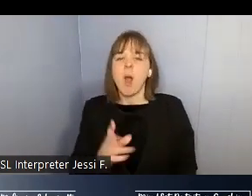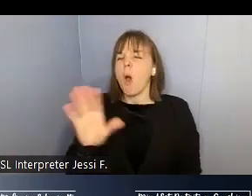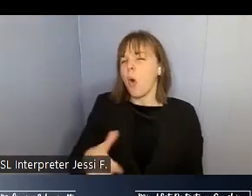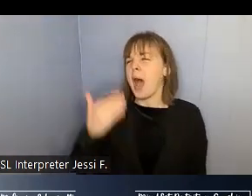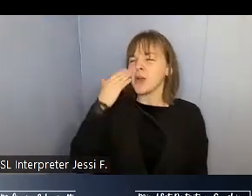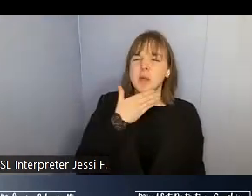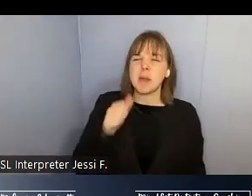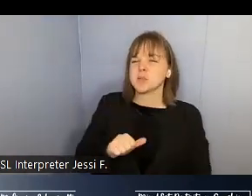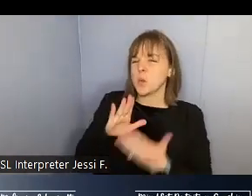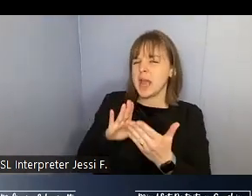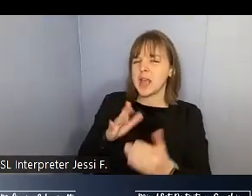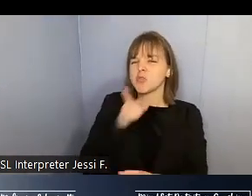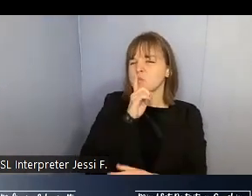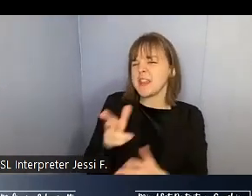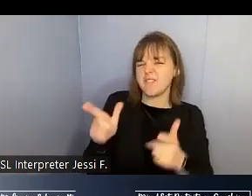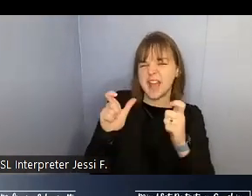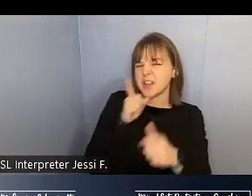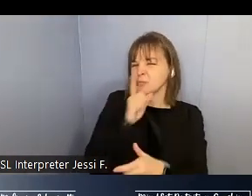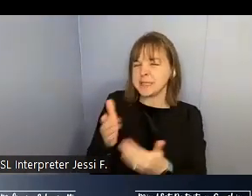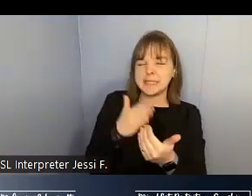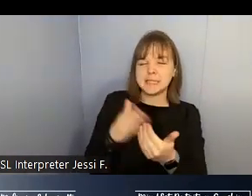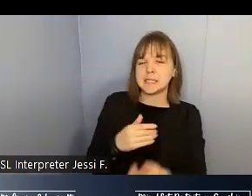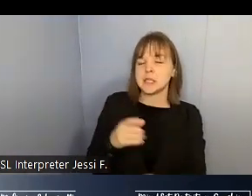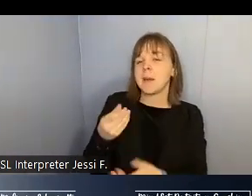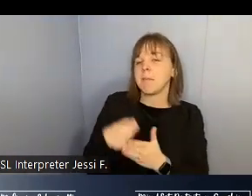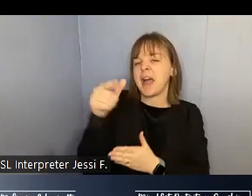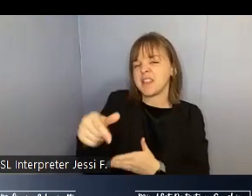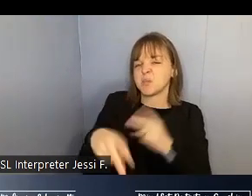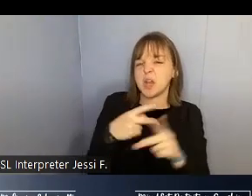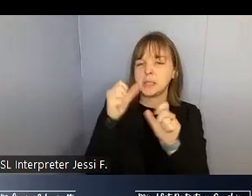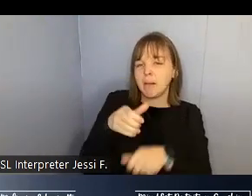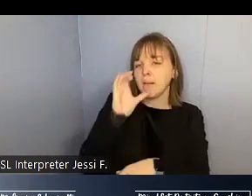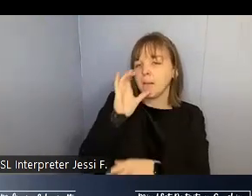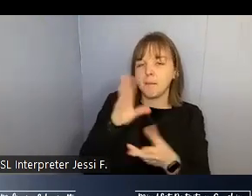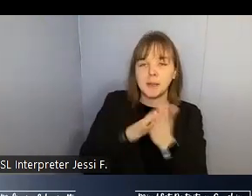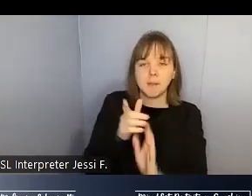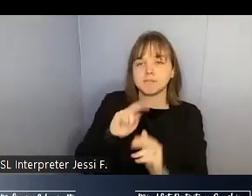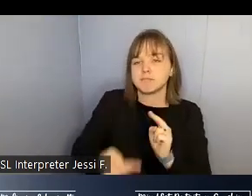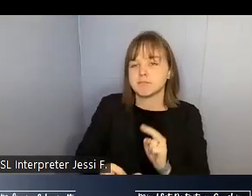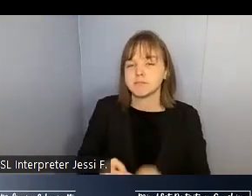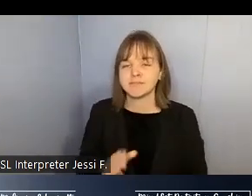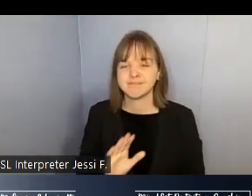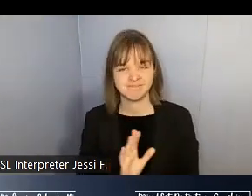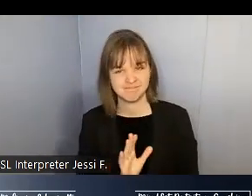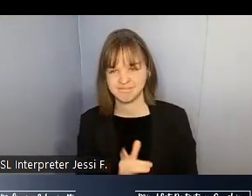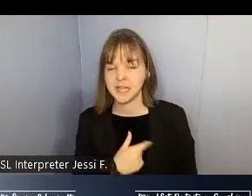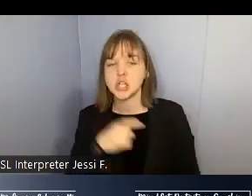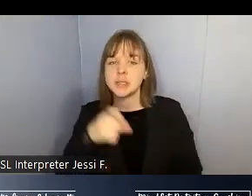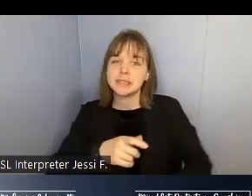don't work because nutrition and wellness is about creating real, sustainable change. And that takes time and effort.